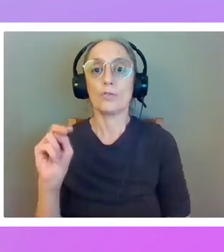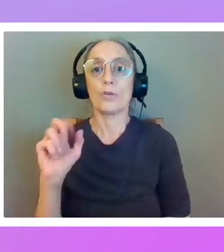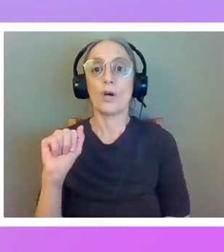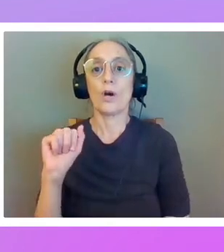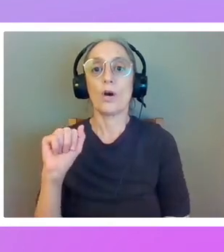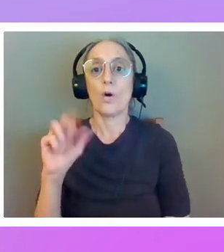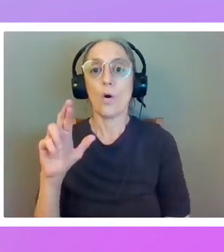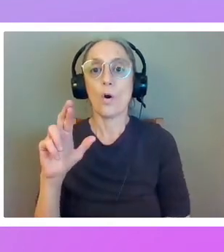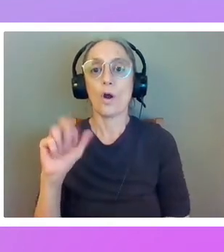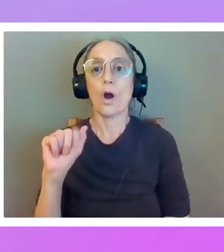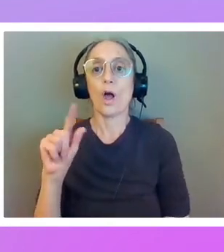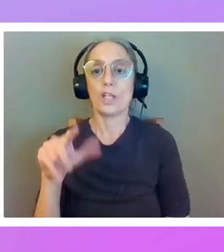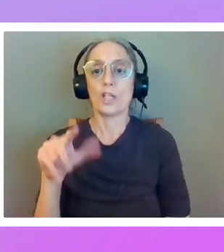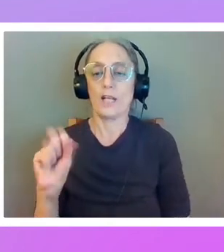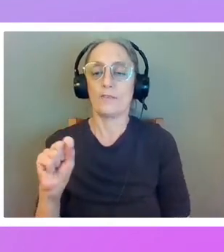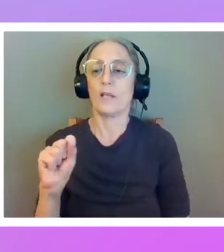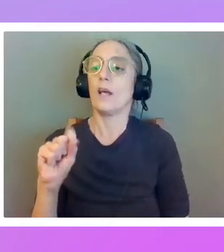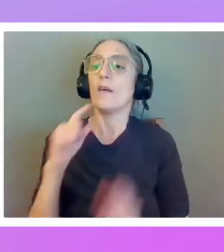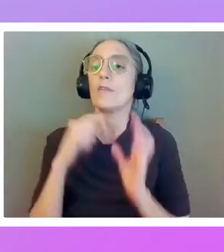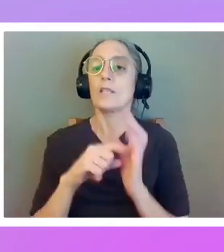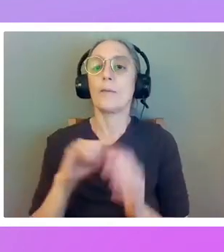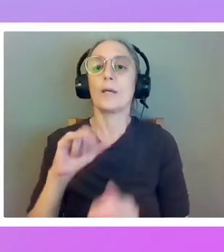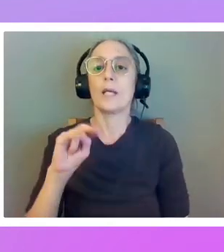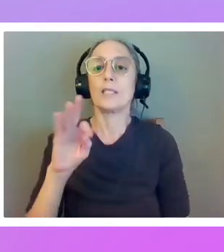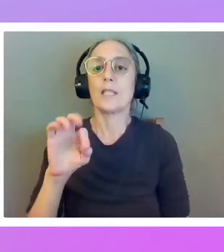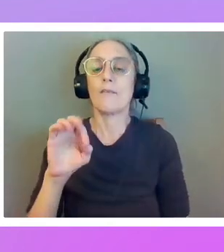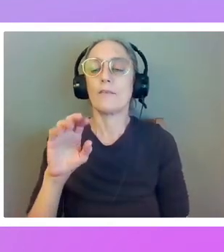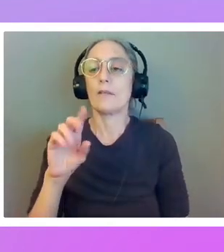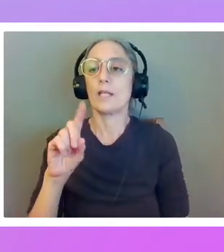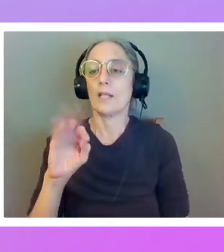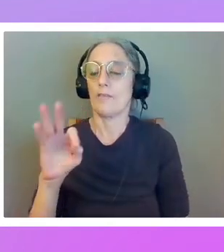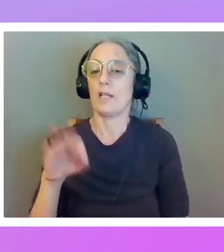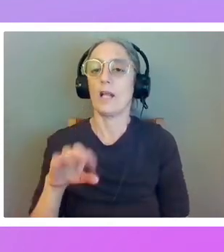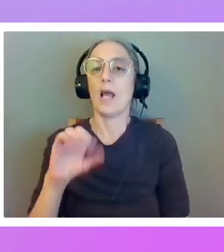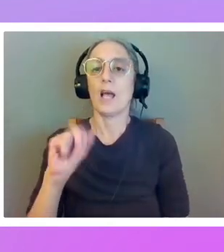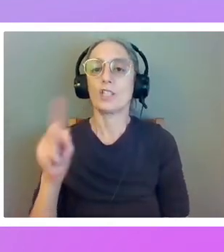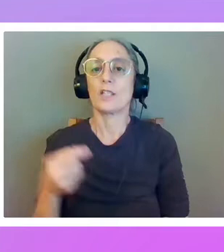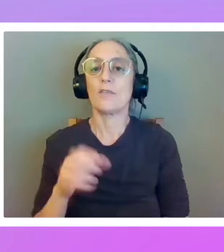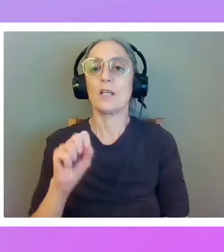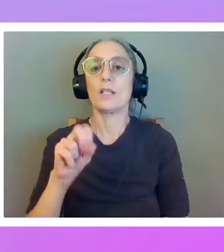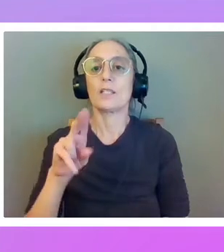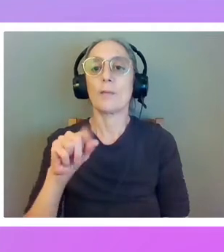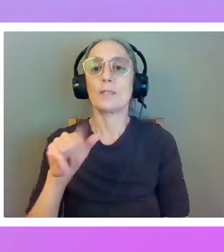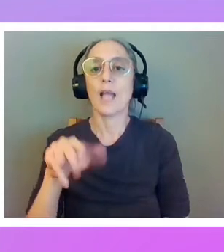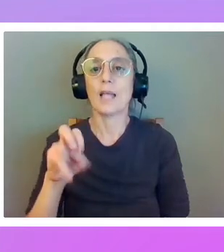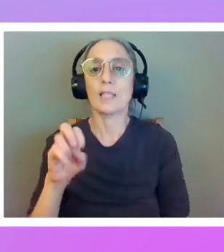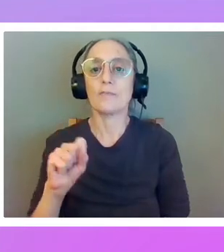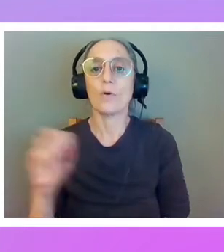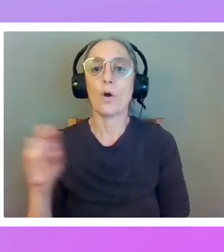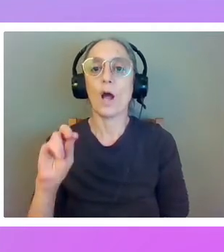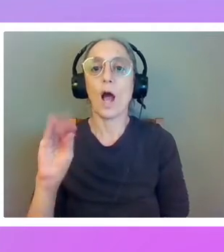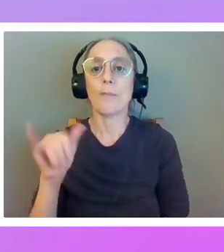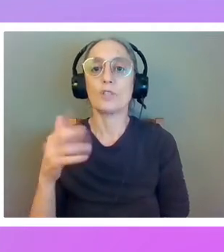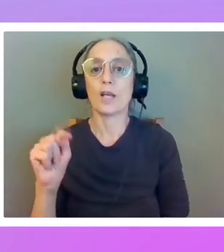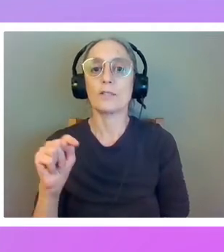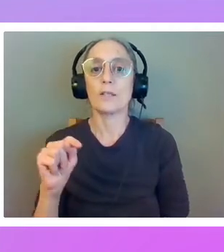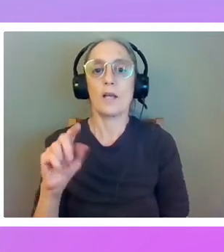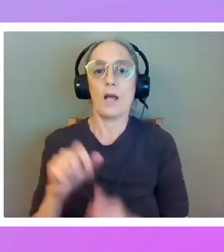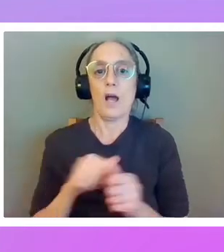such as indefinite adjectives, substansives or objects. And avoid the use of black, white, dark